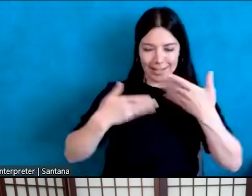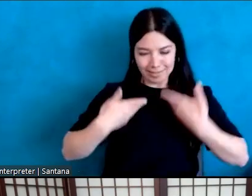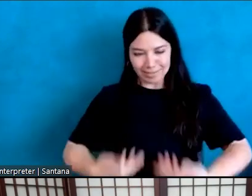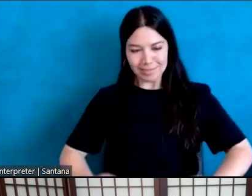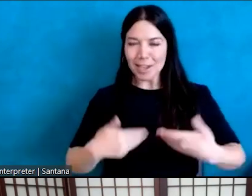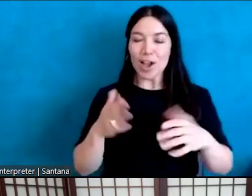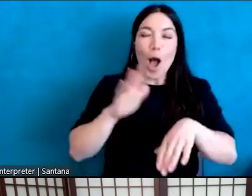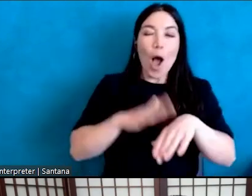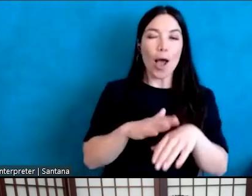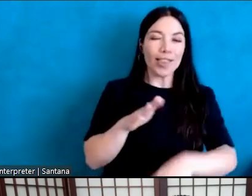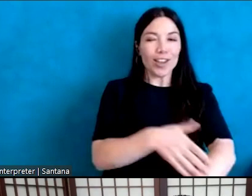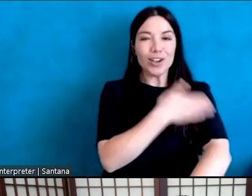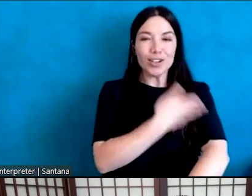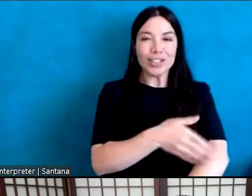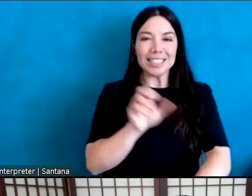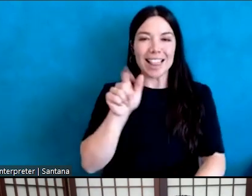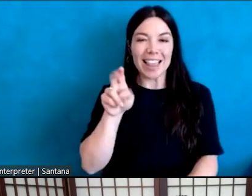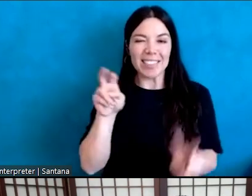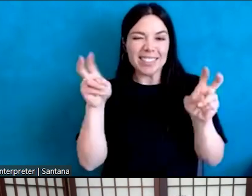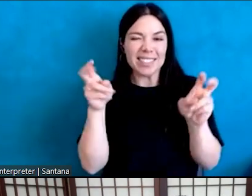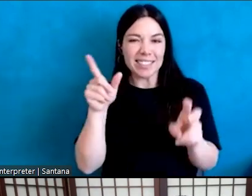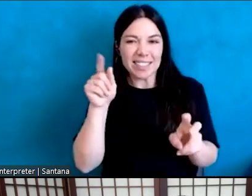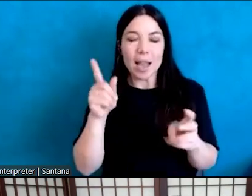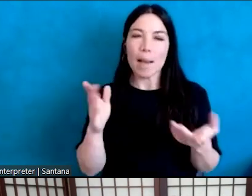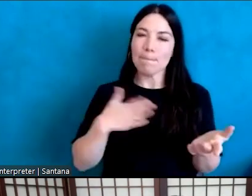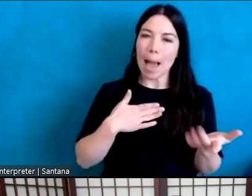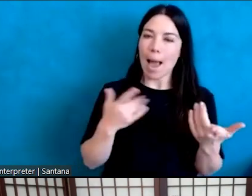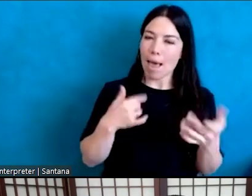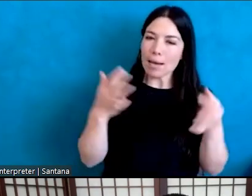And so what you see here, in the image, is a picture of a t shirt.